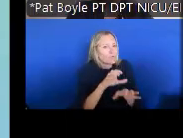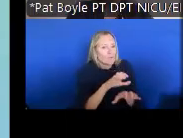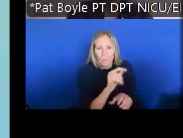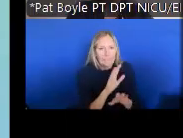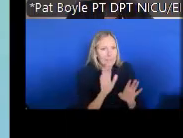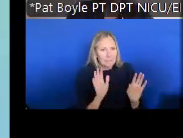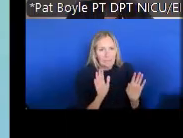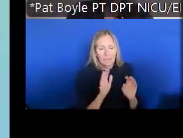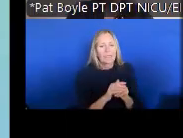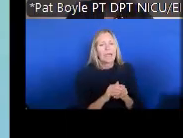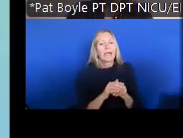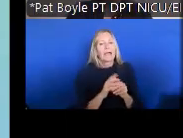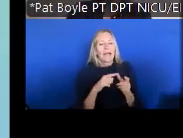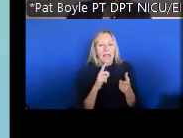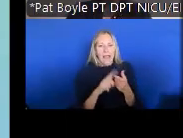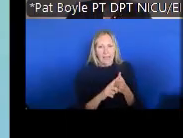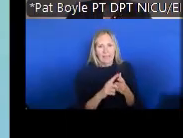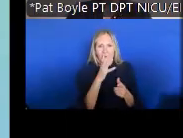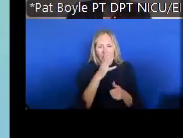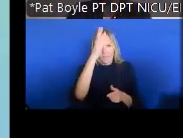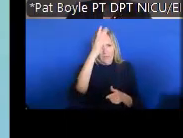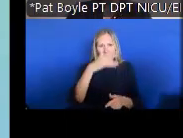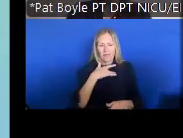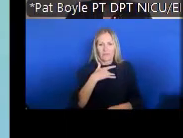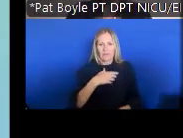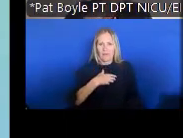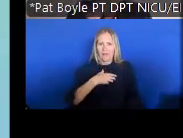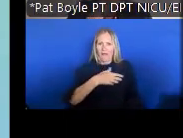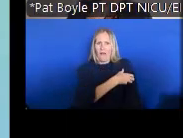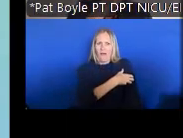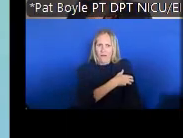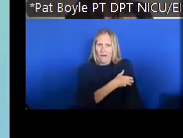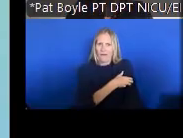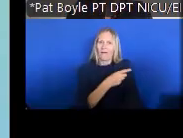feel powerful when you tell them to just follow their gut. So